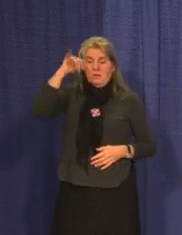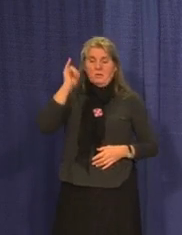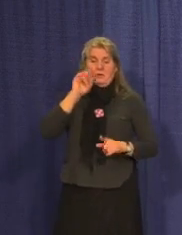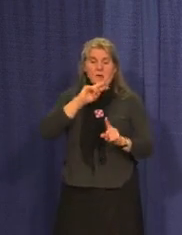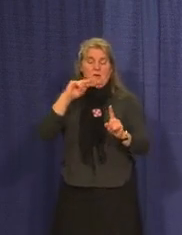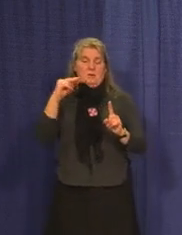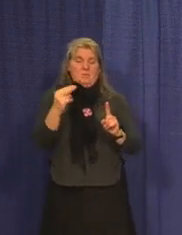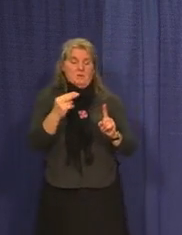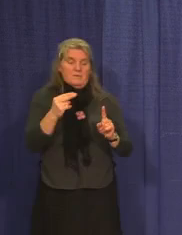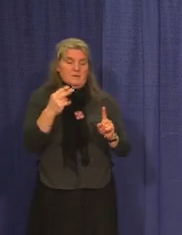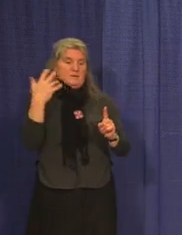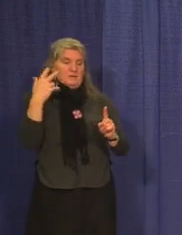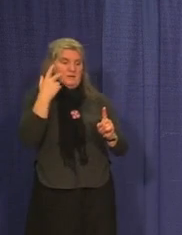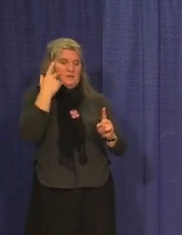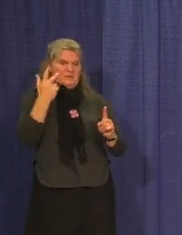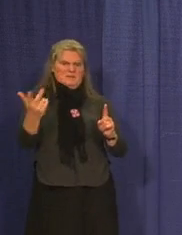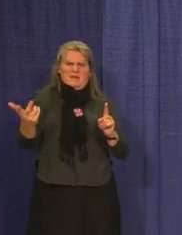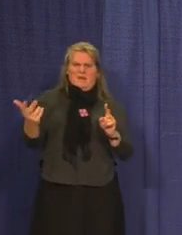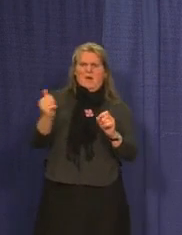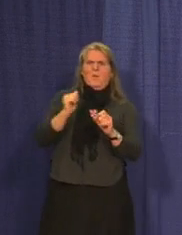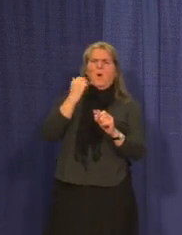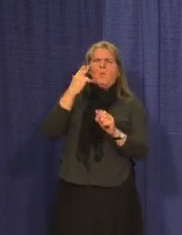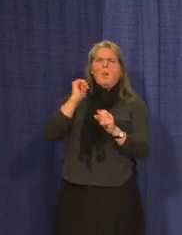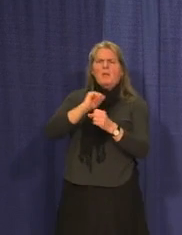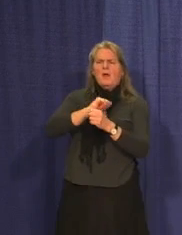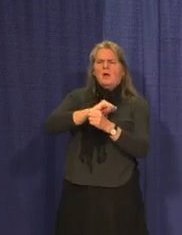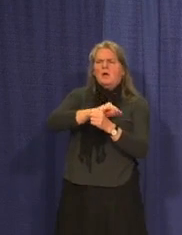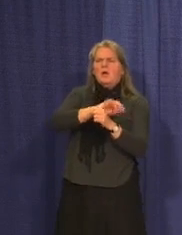From our viewpoint, it almost seems like we are in the eye of